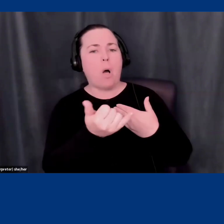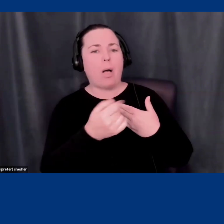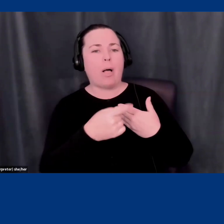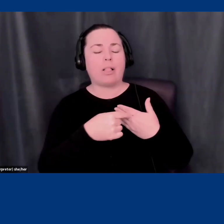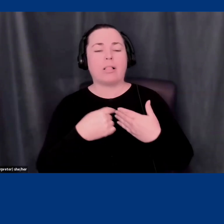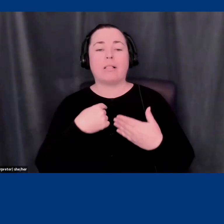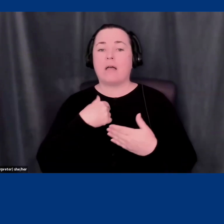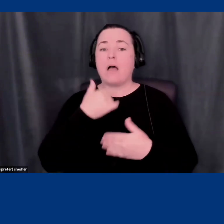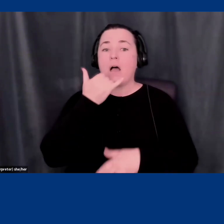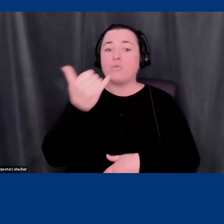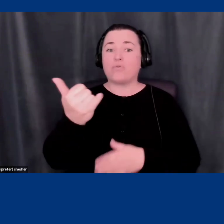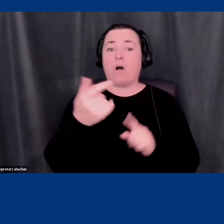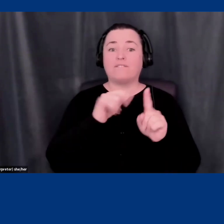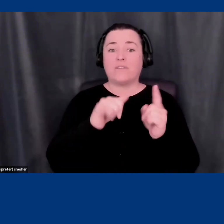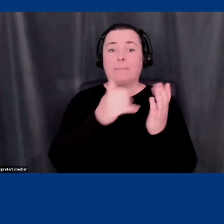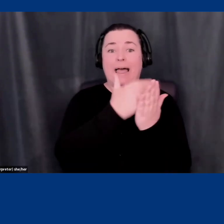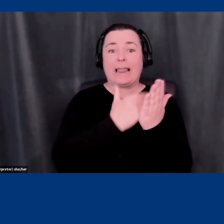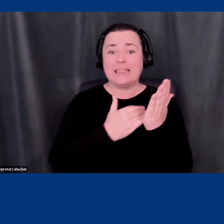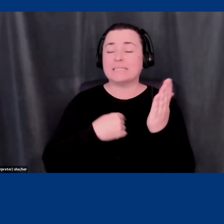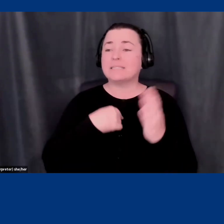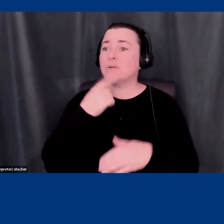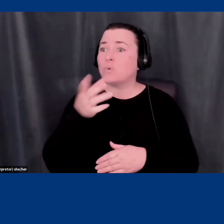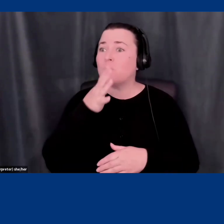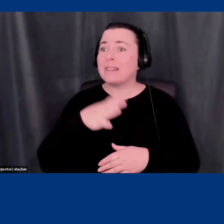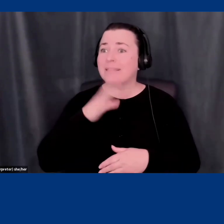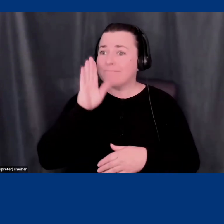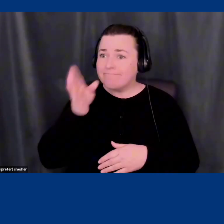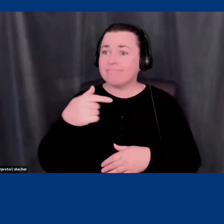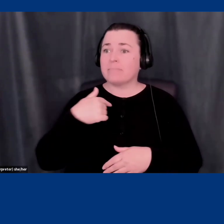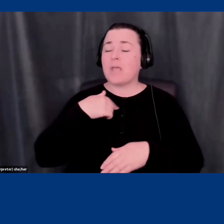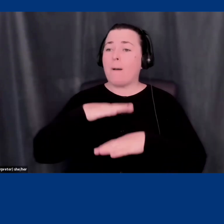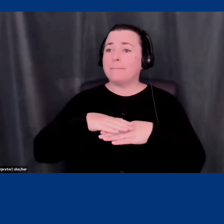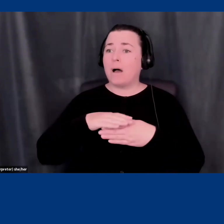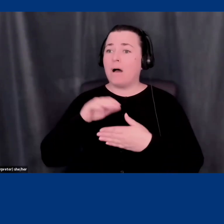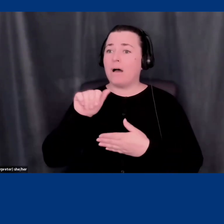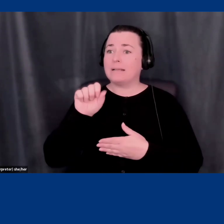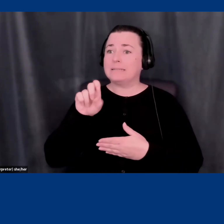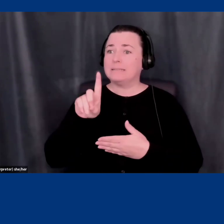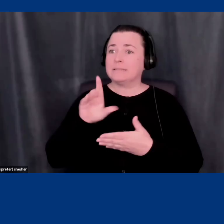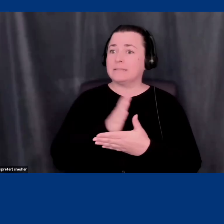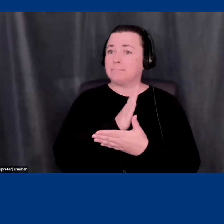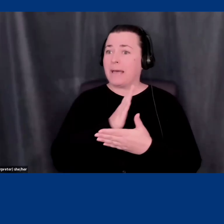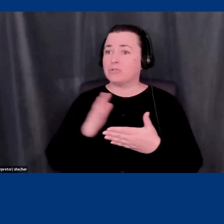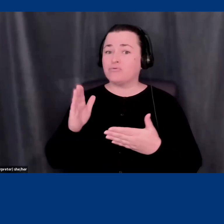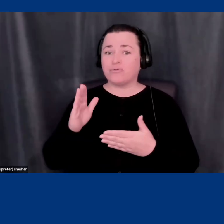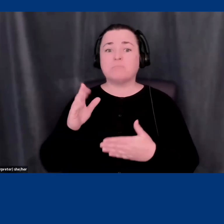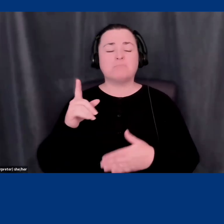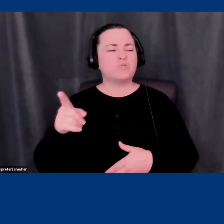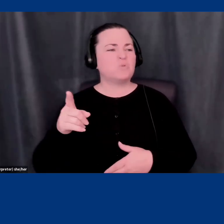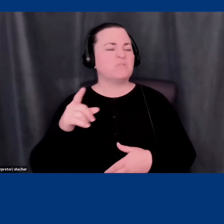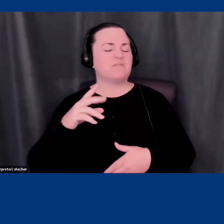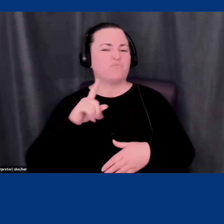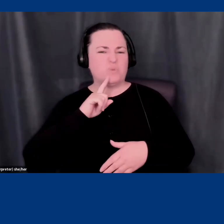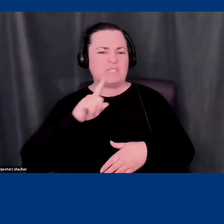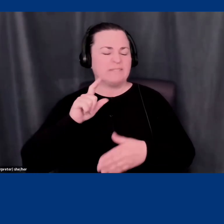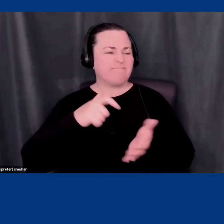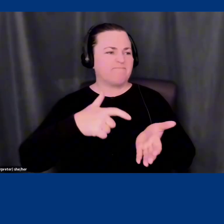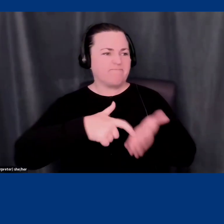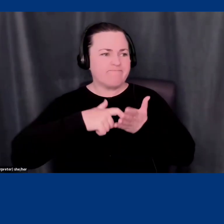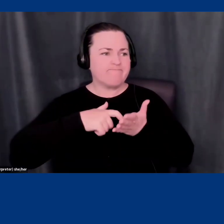and the lady i told her: "Hey I'm on the spectrum". She was like okay. She was very pushy, very demanding I didn't